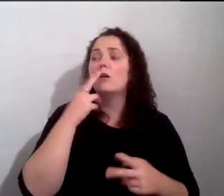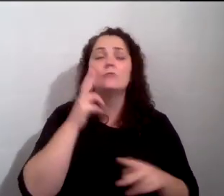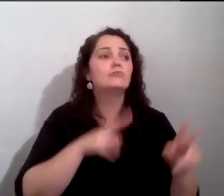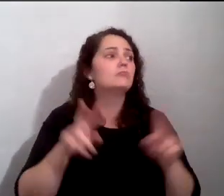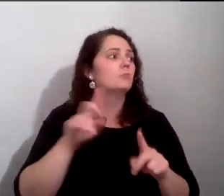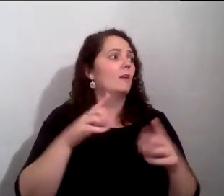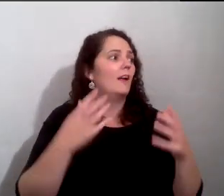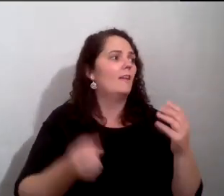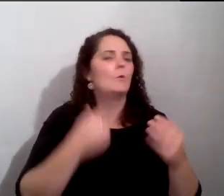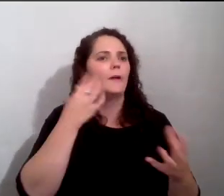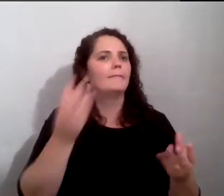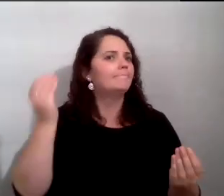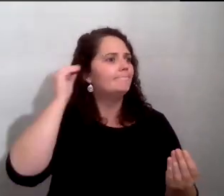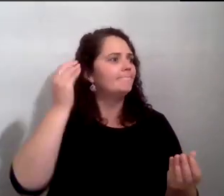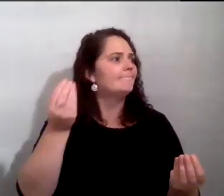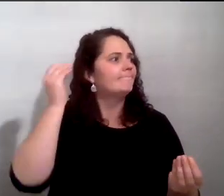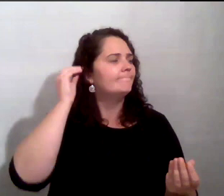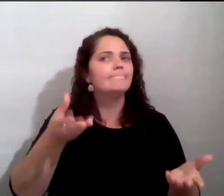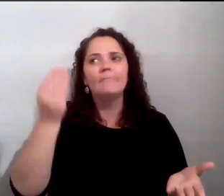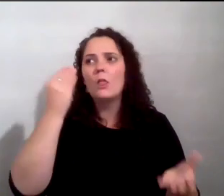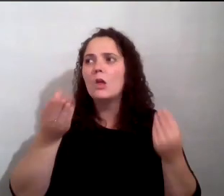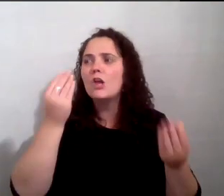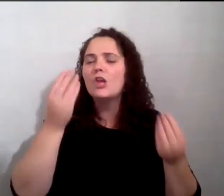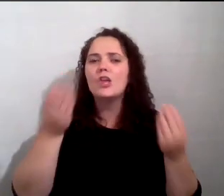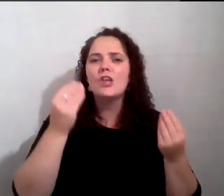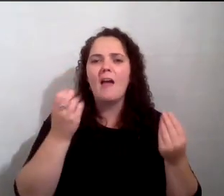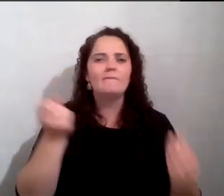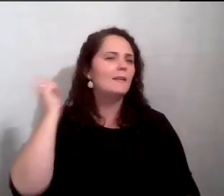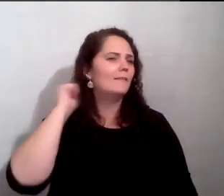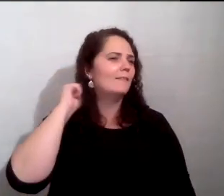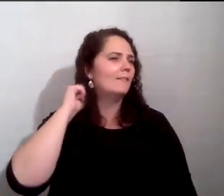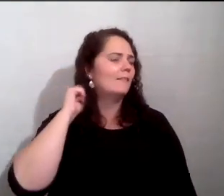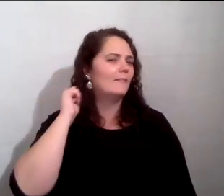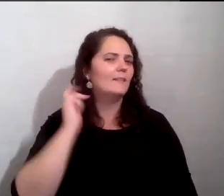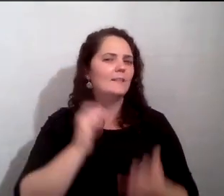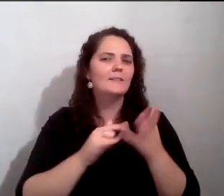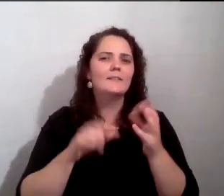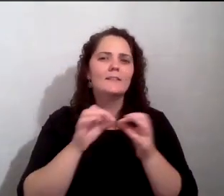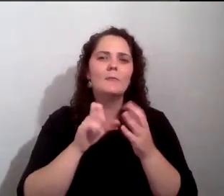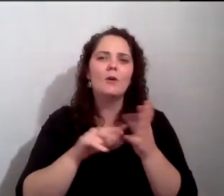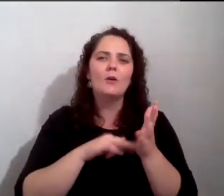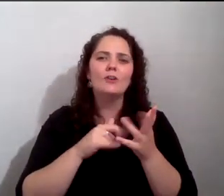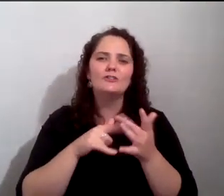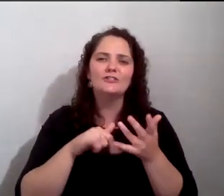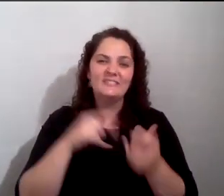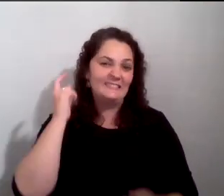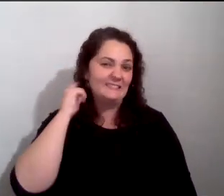a way in what we see and what we notice in like quite subconscious ways, I’m still figuring out what this painting's about you know,